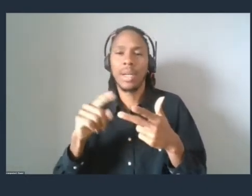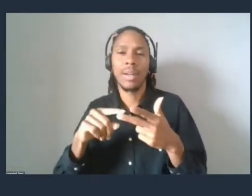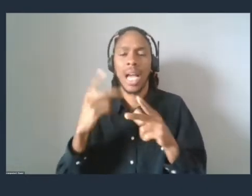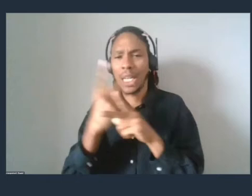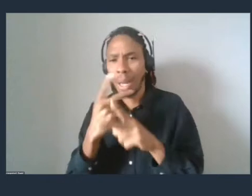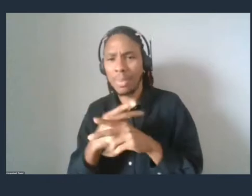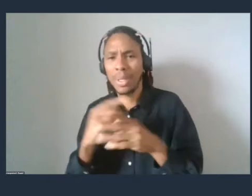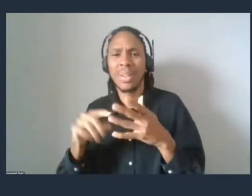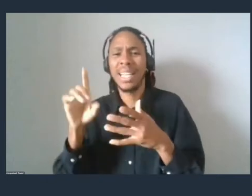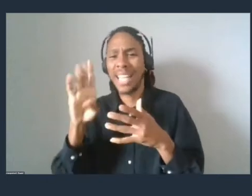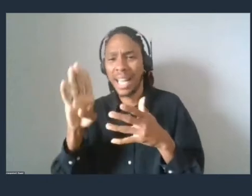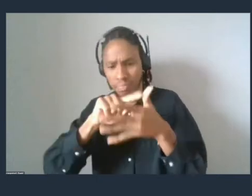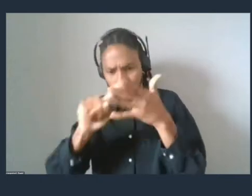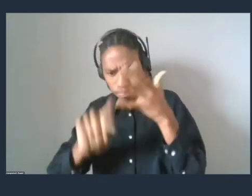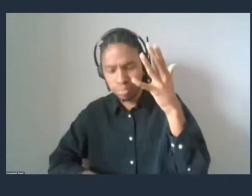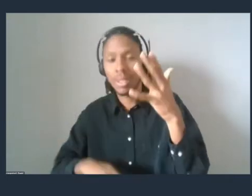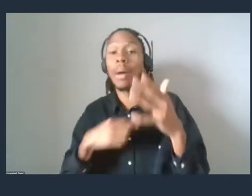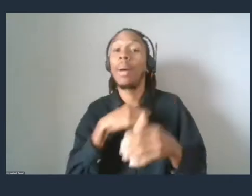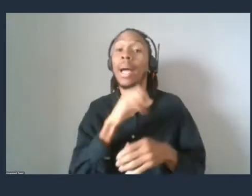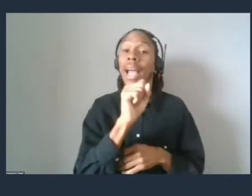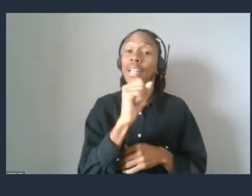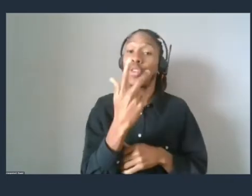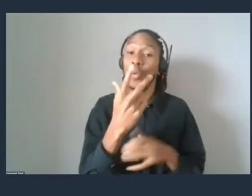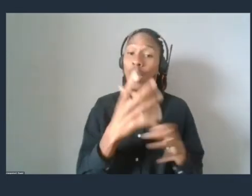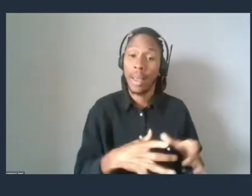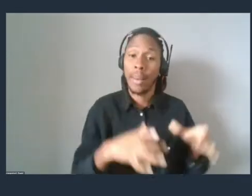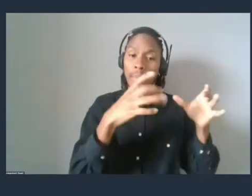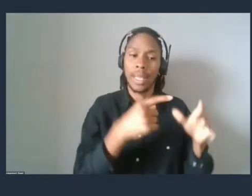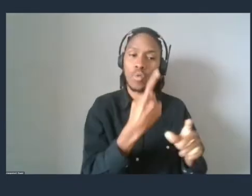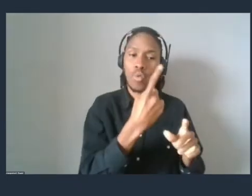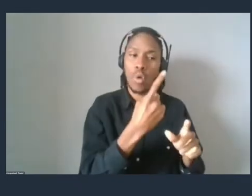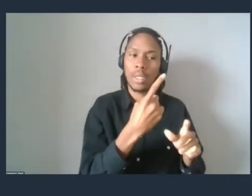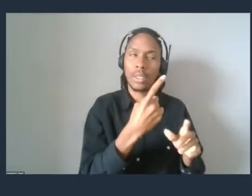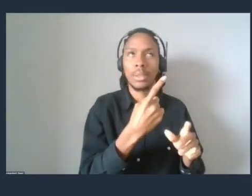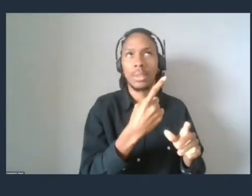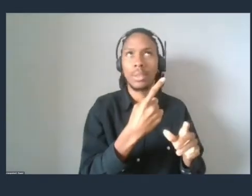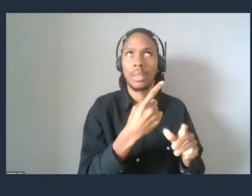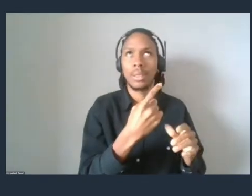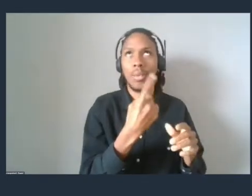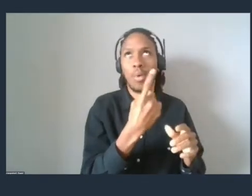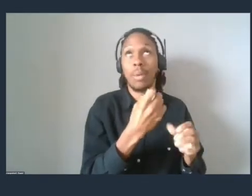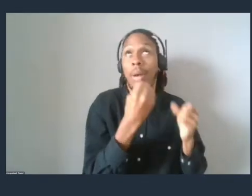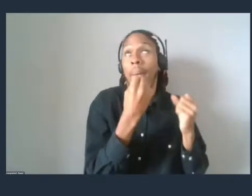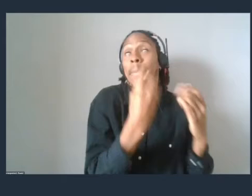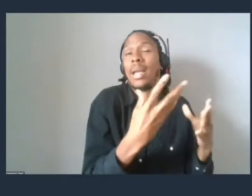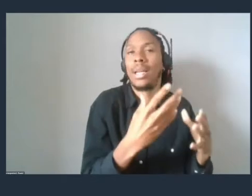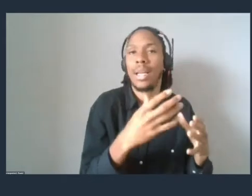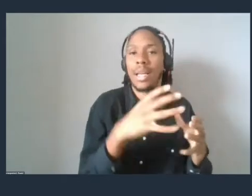Well, so your S3 bucket is one piece maybe among many of cloud infrastructure you have,